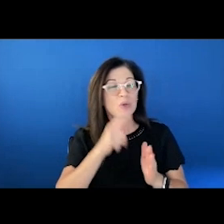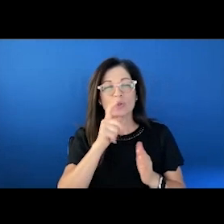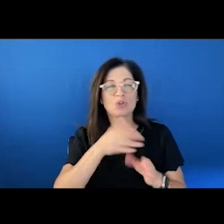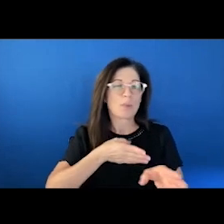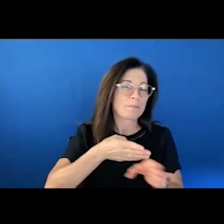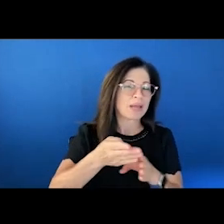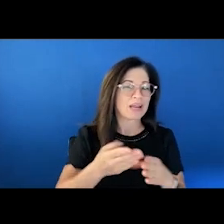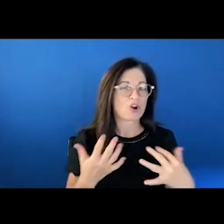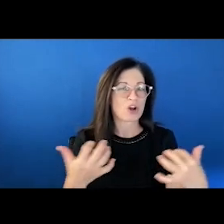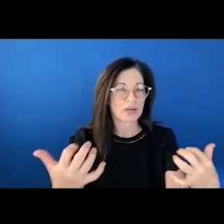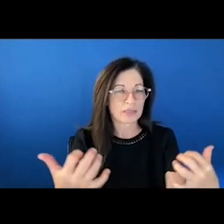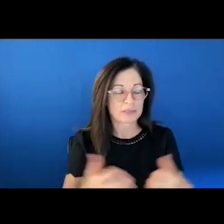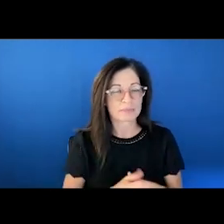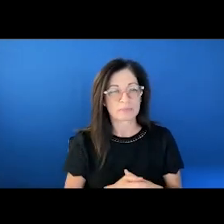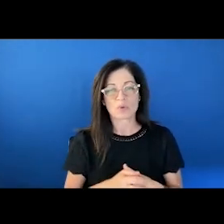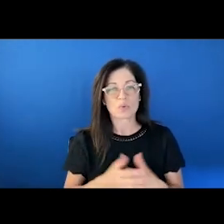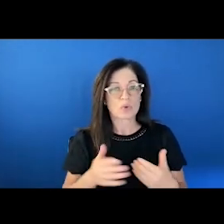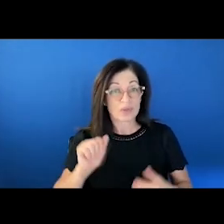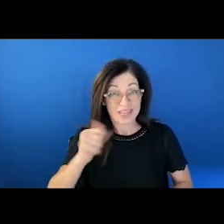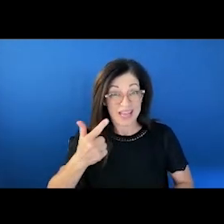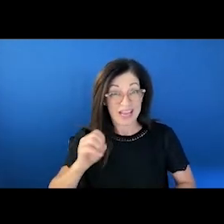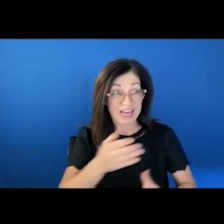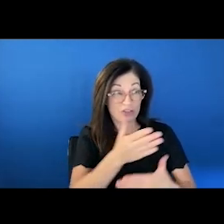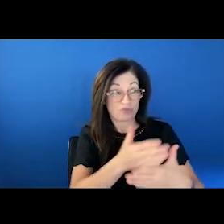who will be your main audience? The age range of this audience is